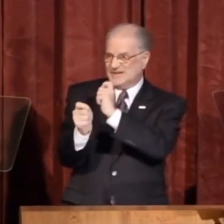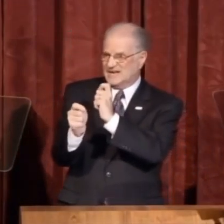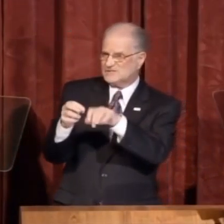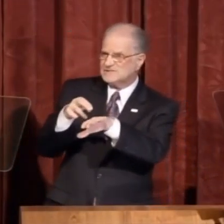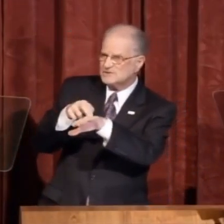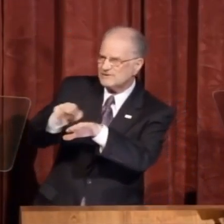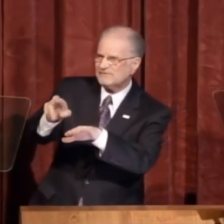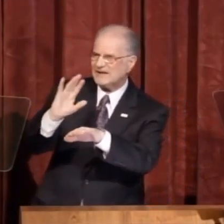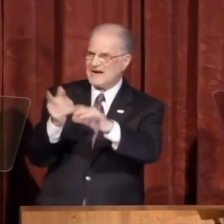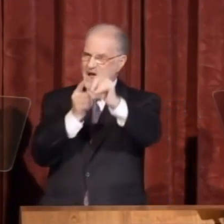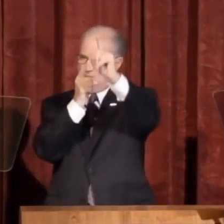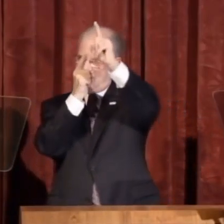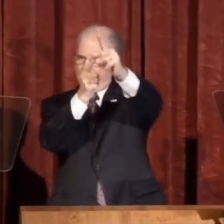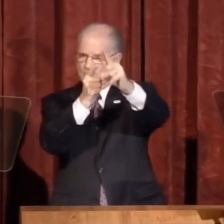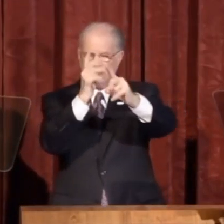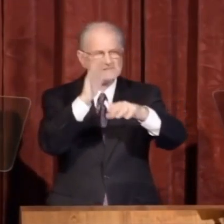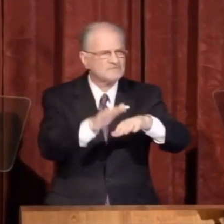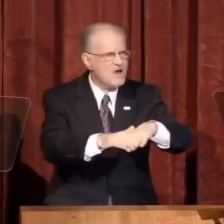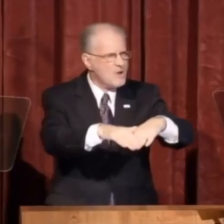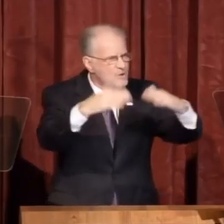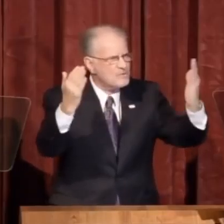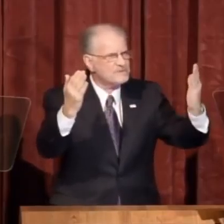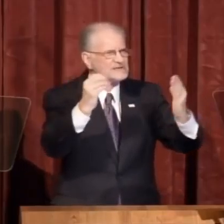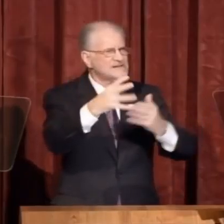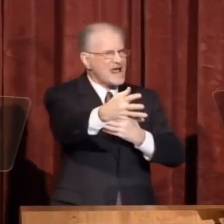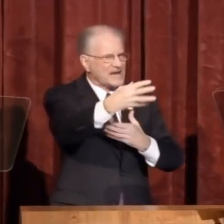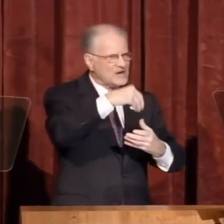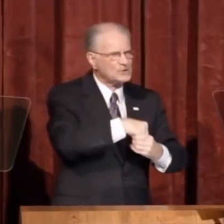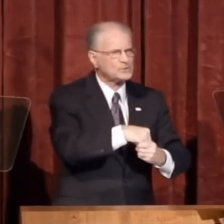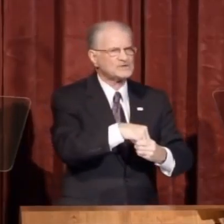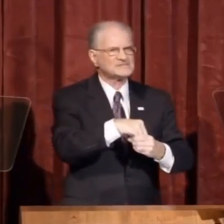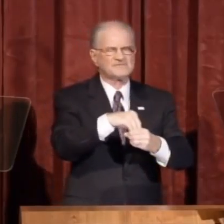This is one of many ways we better manage our resources,